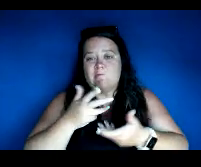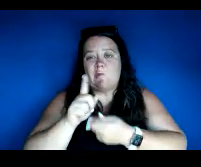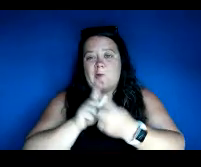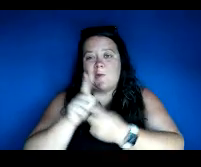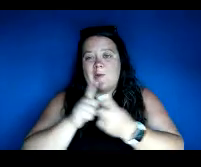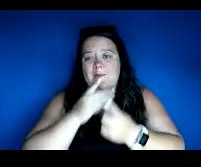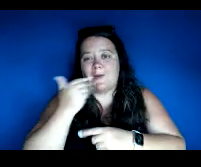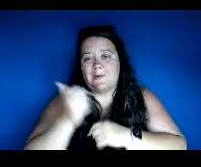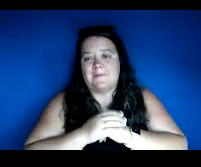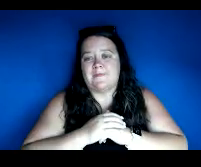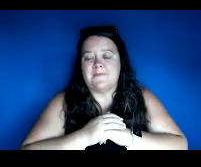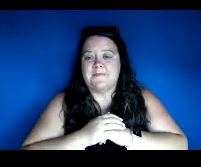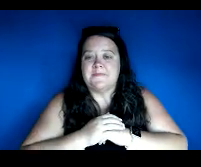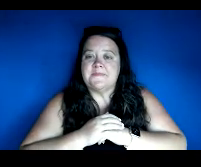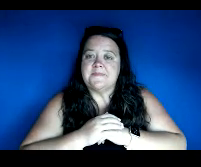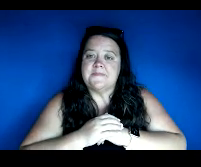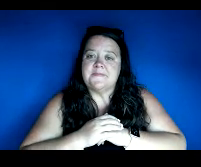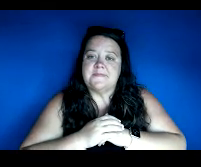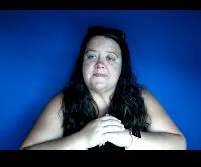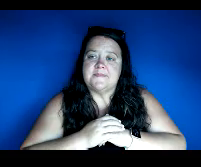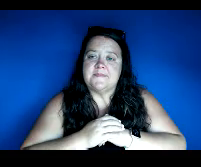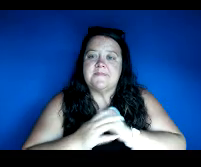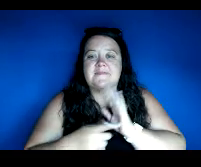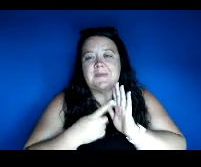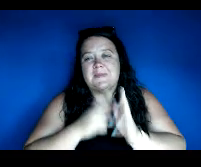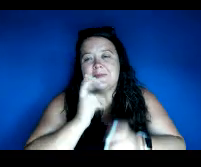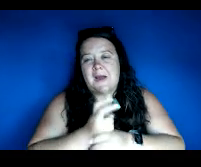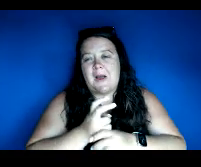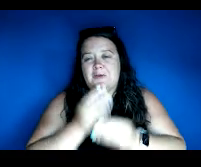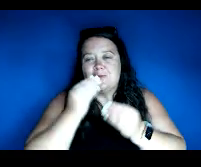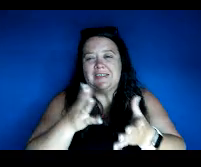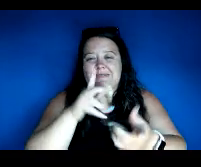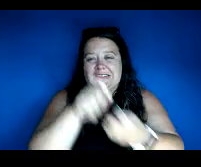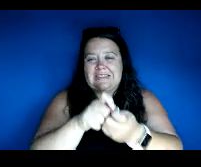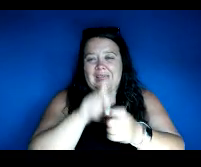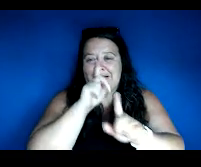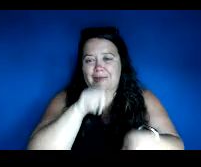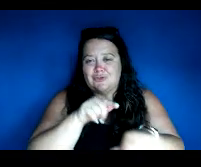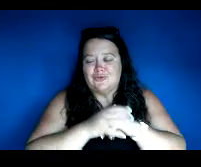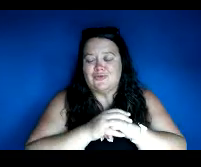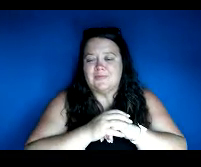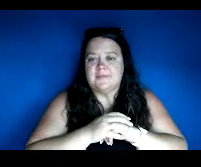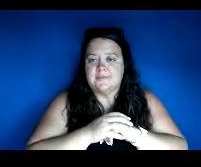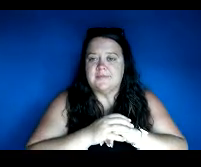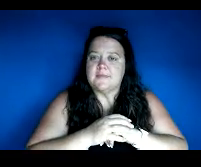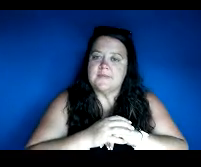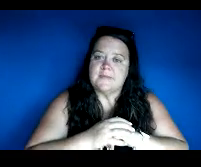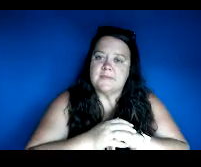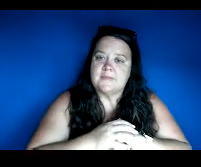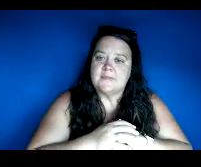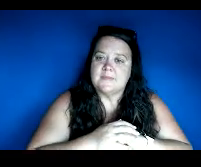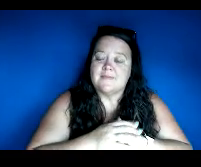So sometimes hard to give you the exact answer that you might be looking for. Thanks, Aaron.